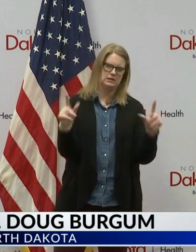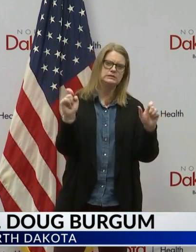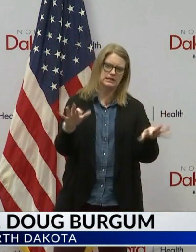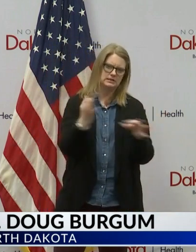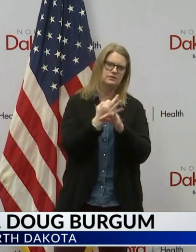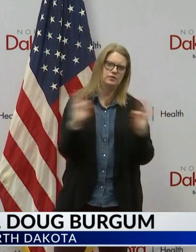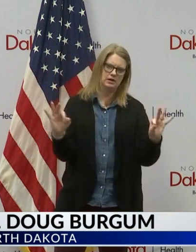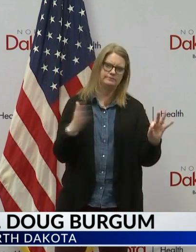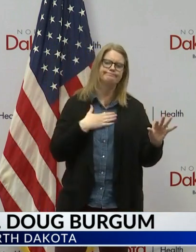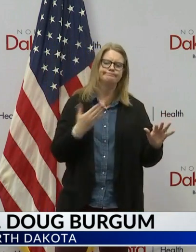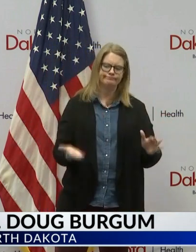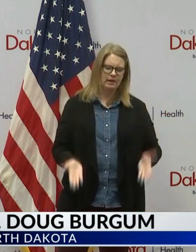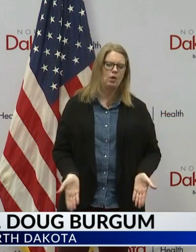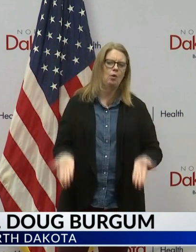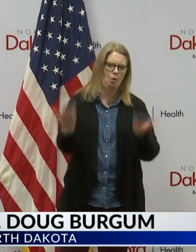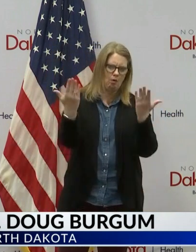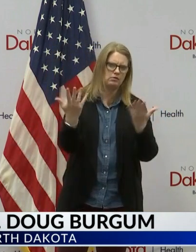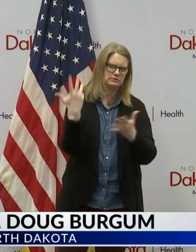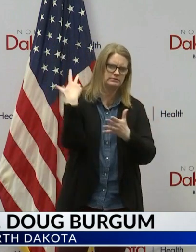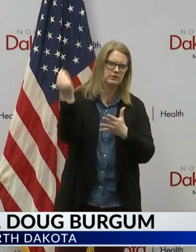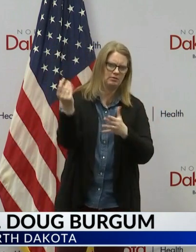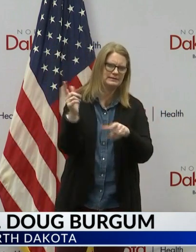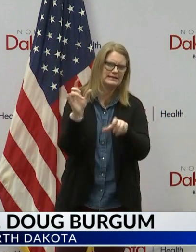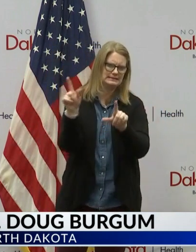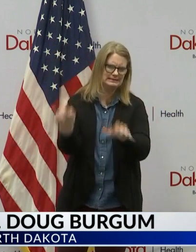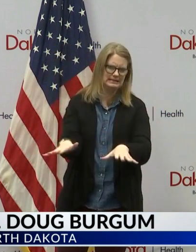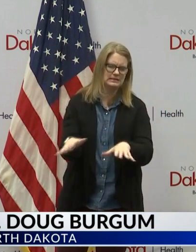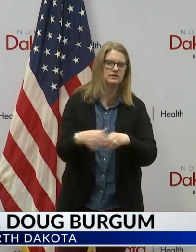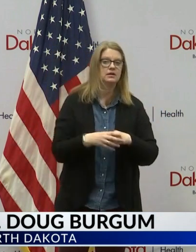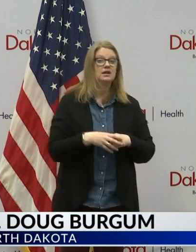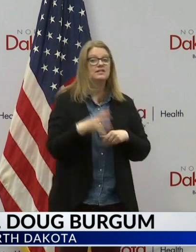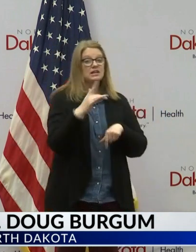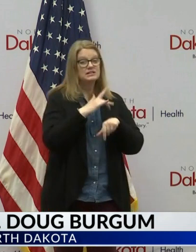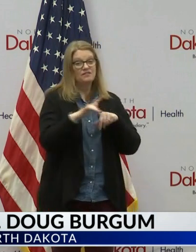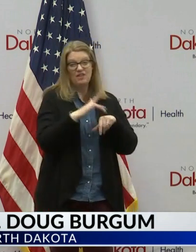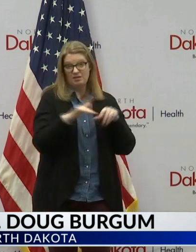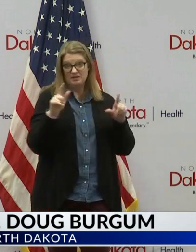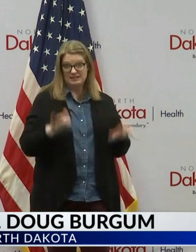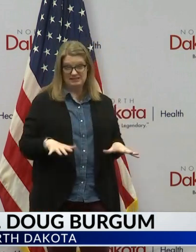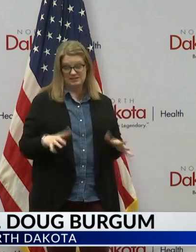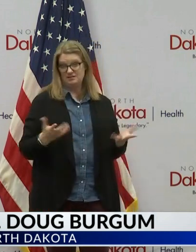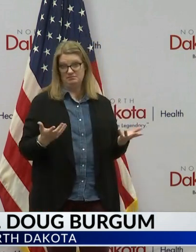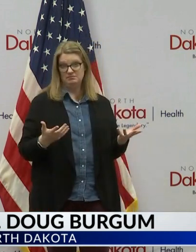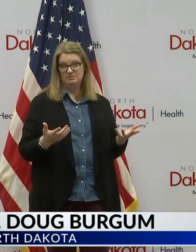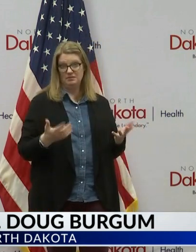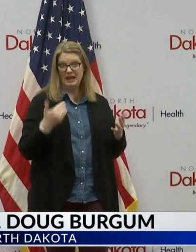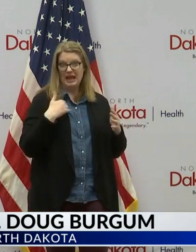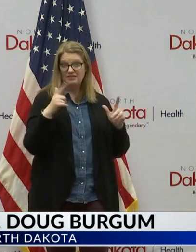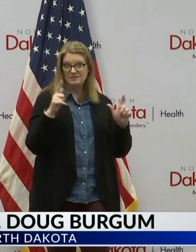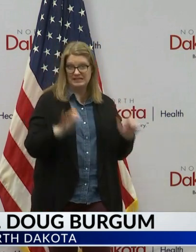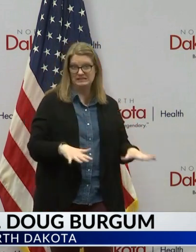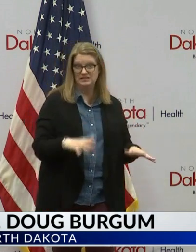SO FROM A STANDPOINT OF YOU ARE NOT FEELING WELL. THINK OF THIS FROM ECONOMICS AND GO OUT AND GET TESTED.